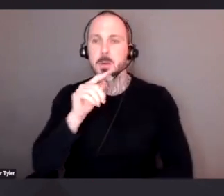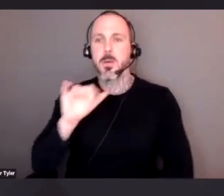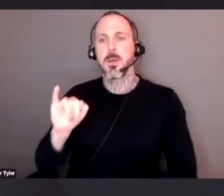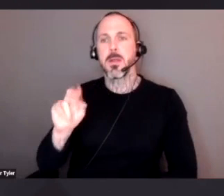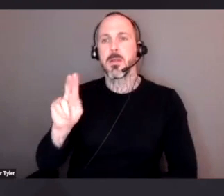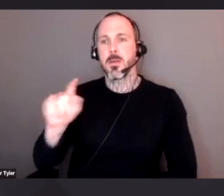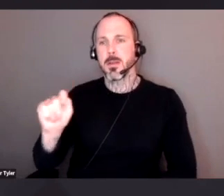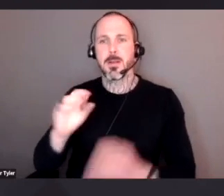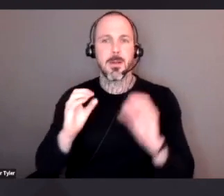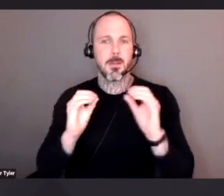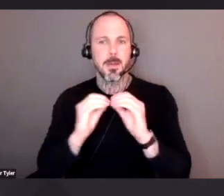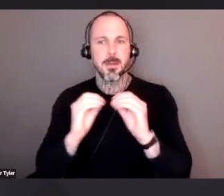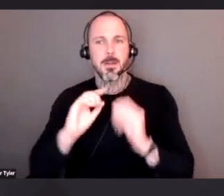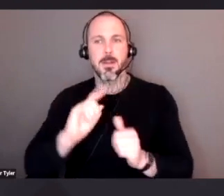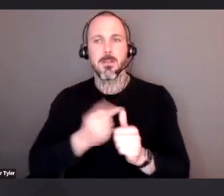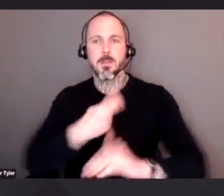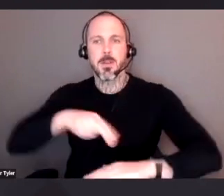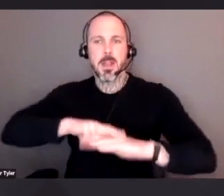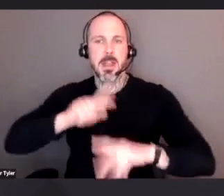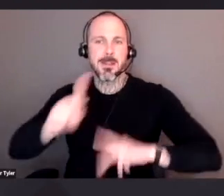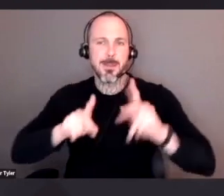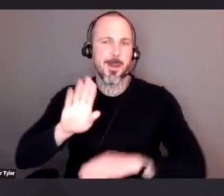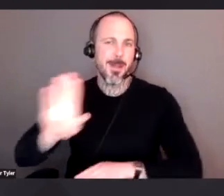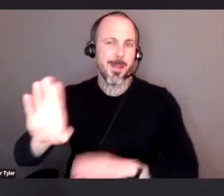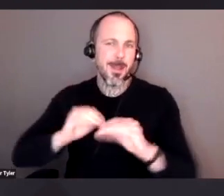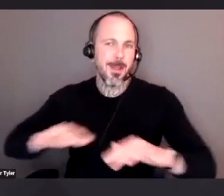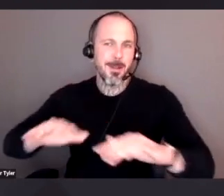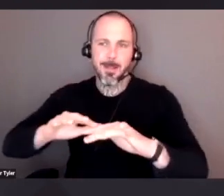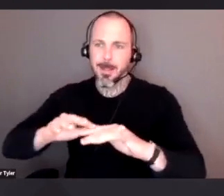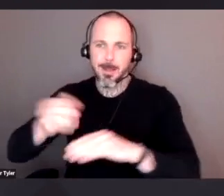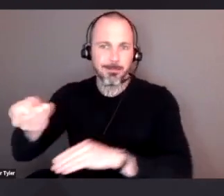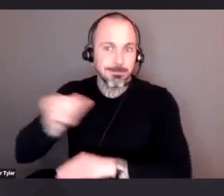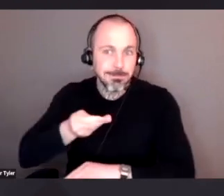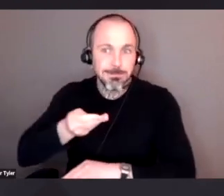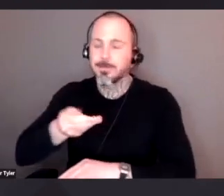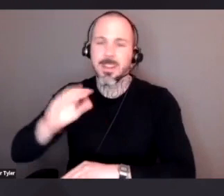The acknowledgement of this land is a declaration of our collective responsibility to this place